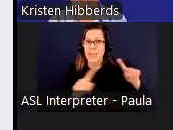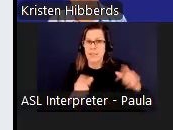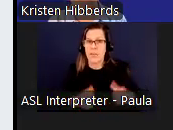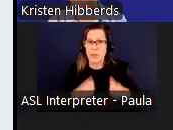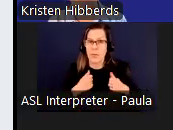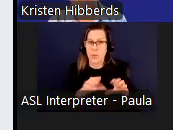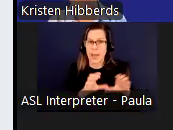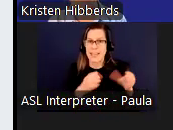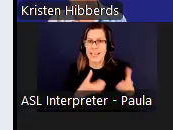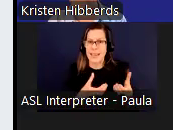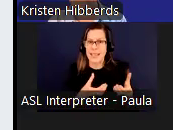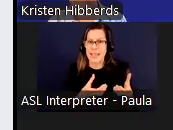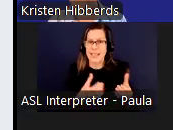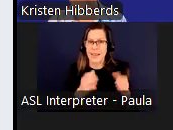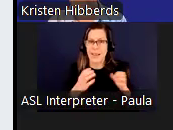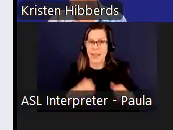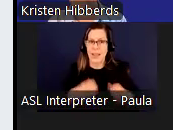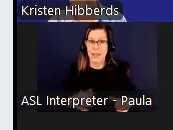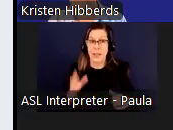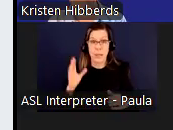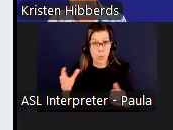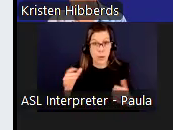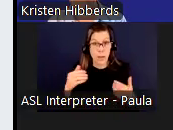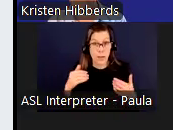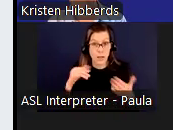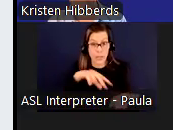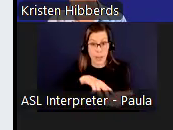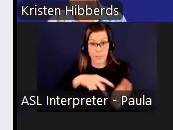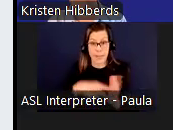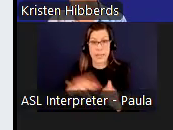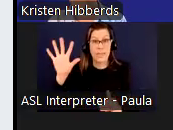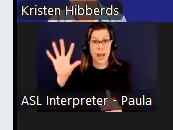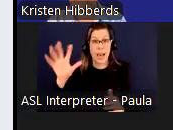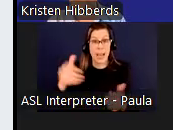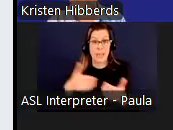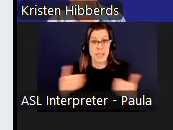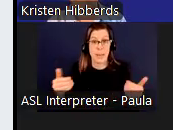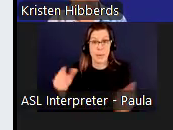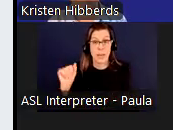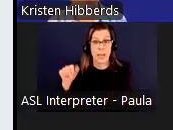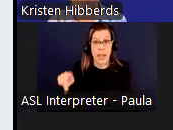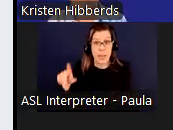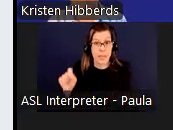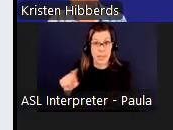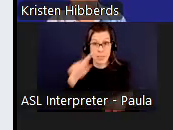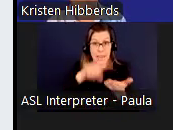Is this now that there will be 5 separate APS investigations specific to each of